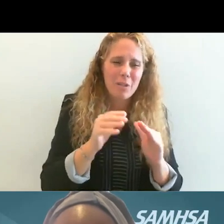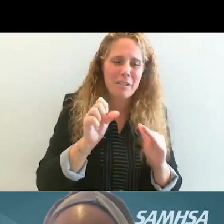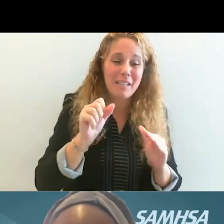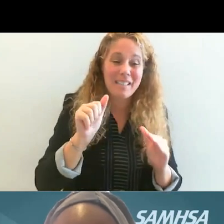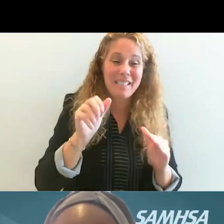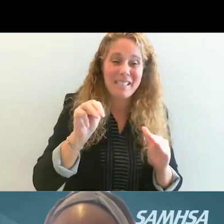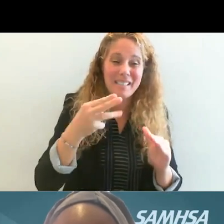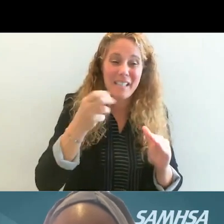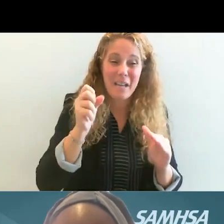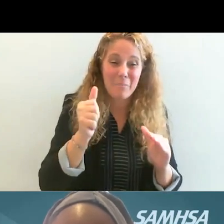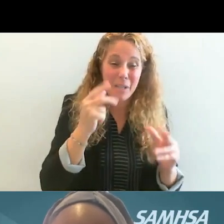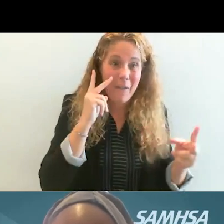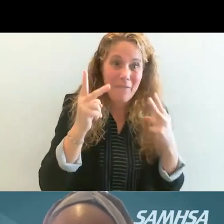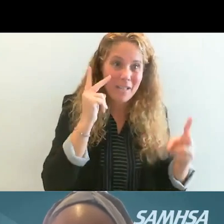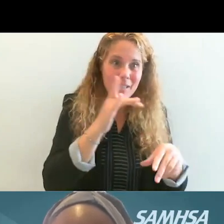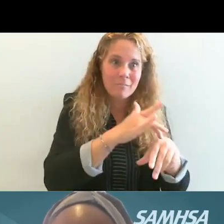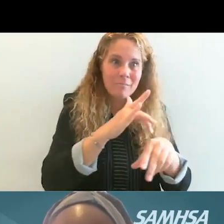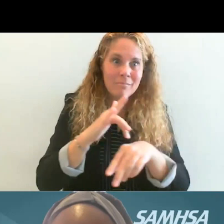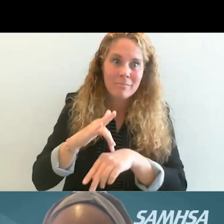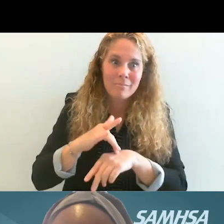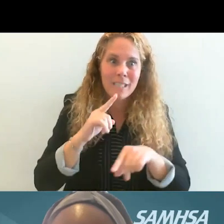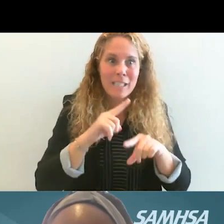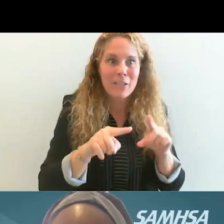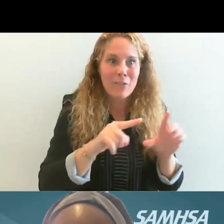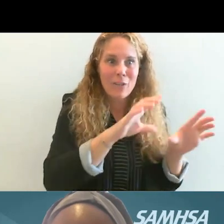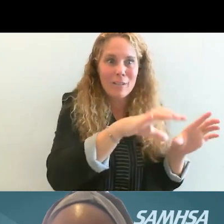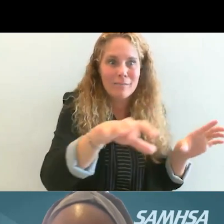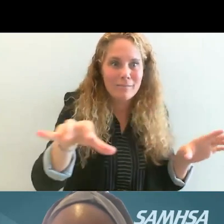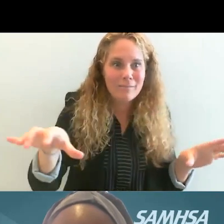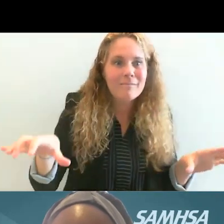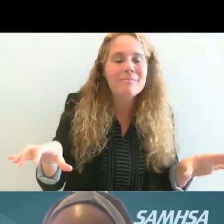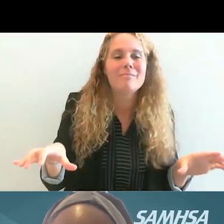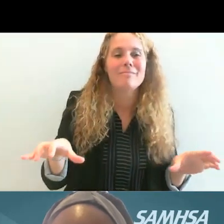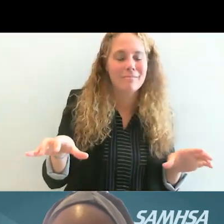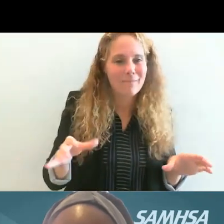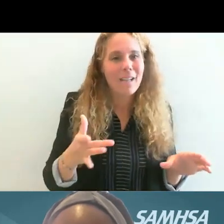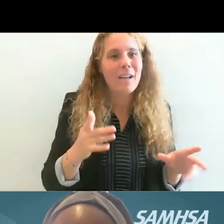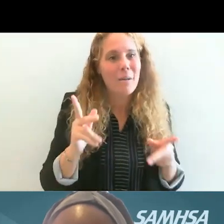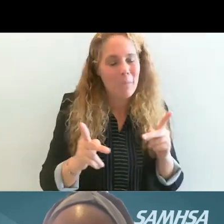IT HAS MEANT A LOT TO PEOPLE THAT SAMHSA VALUES THESE